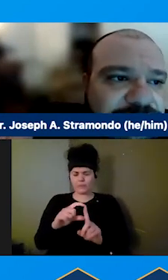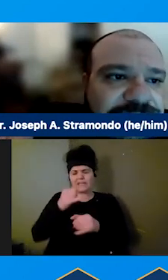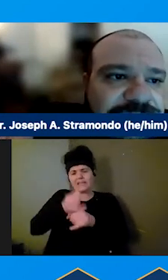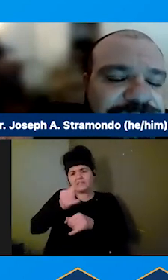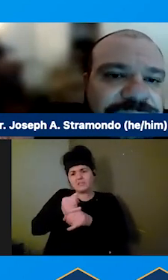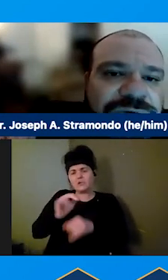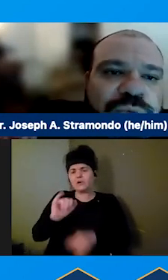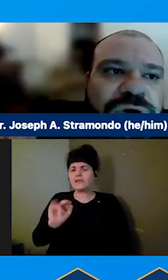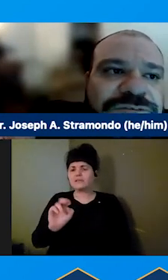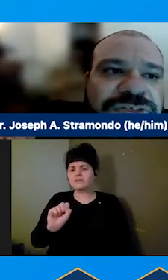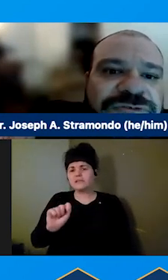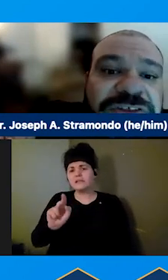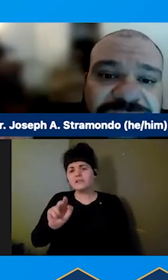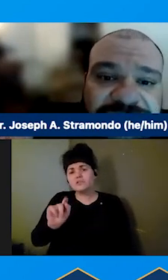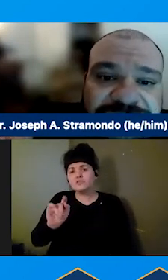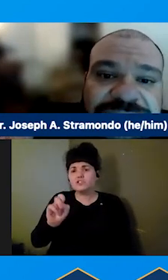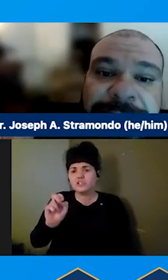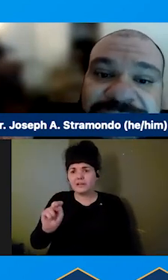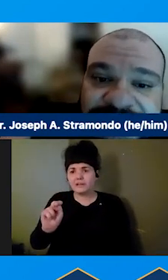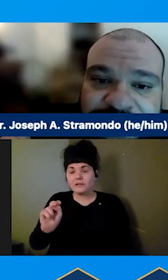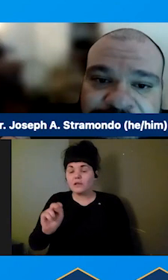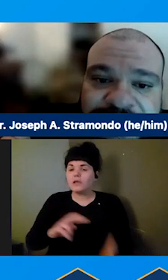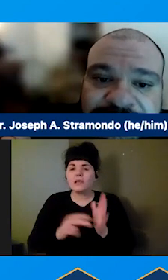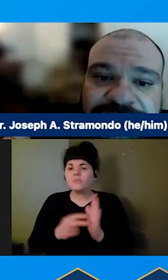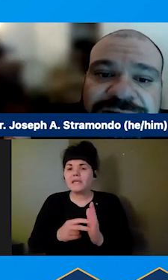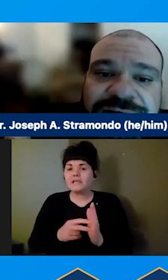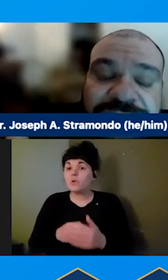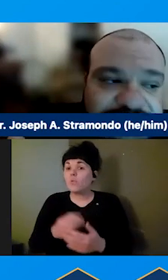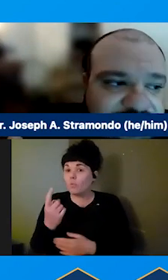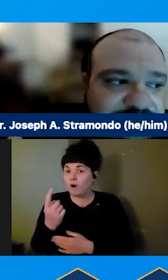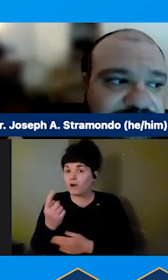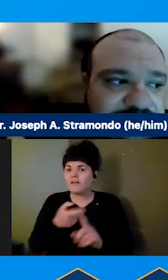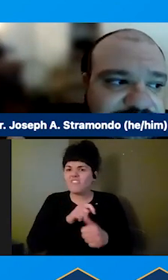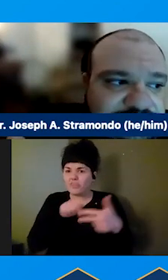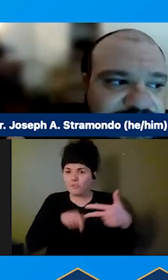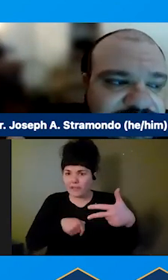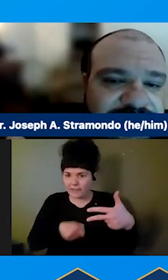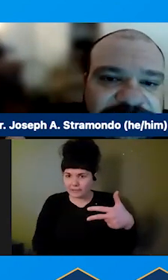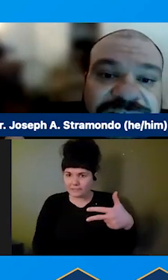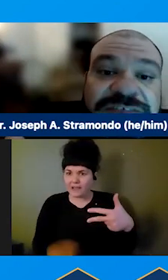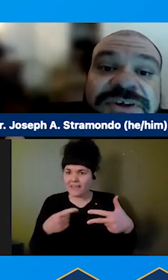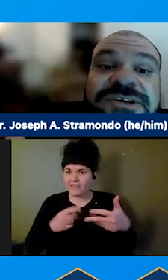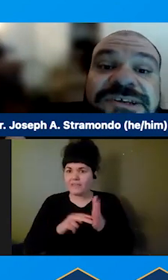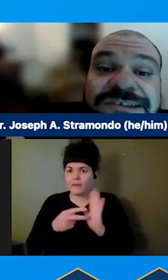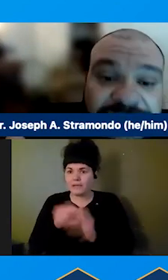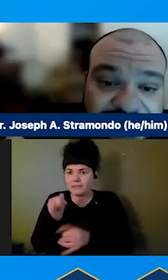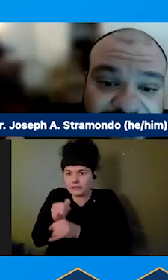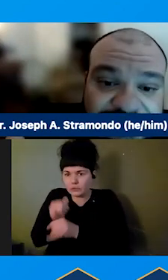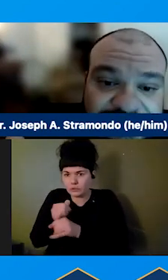we're talking about one of three things that makes something an institution. Okay. The